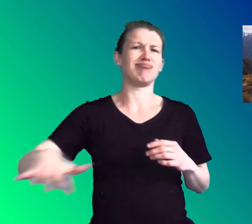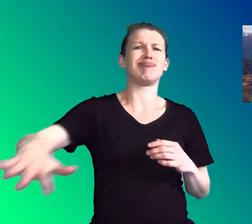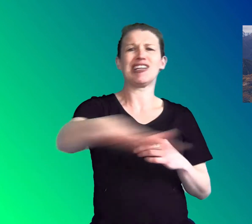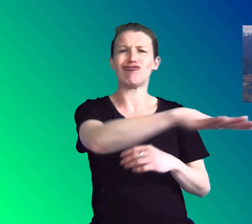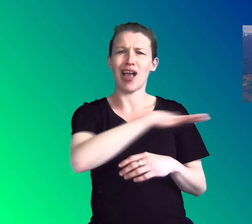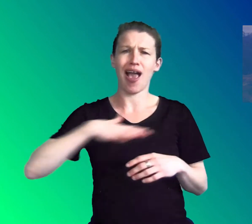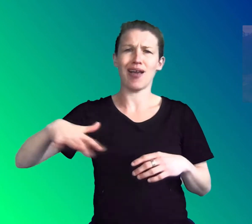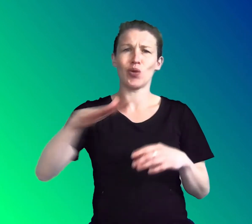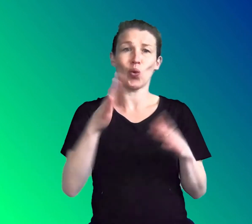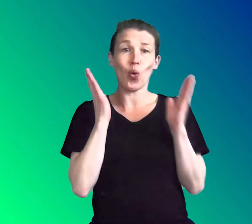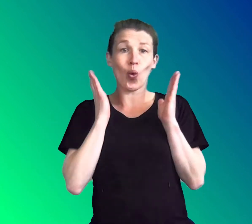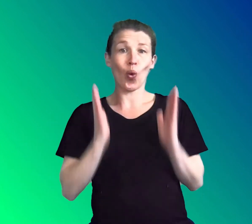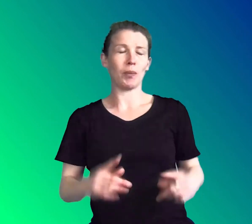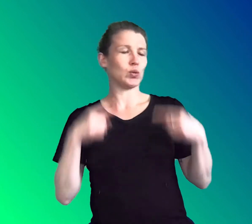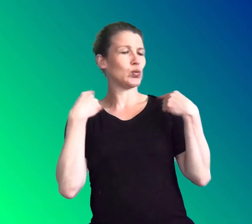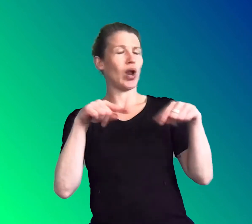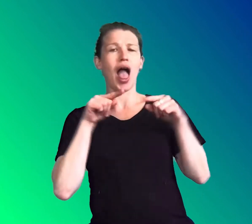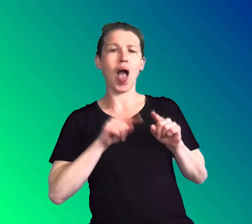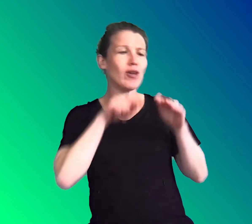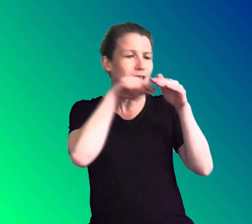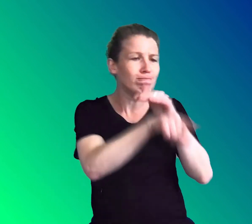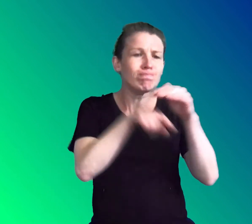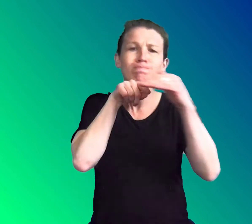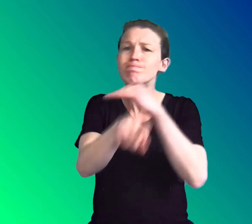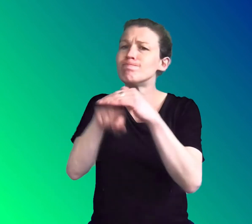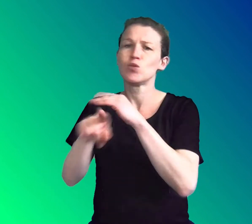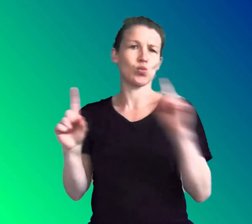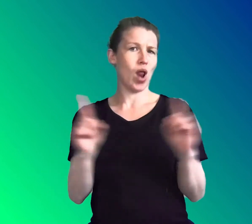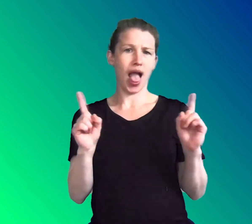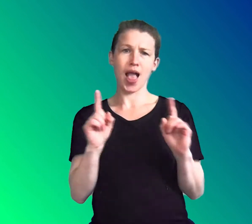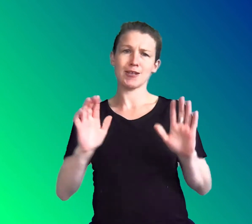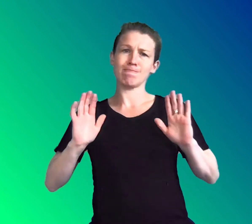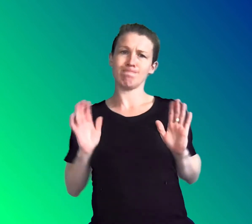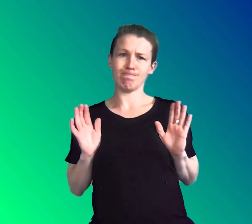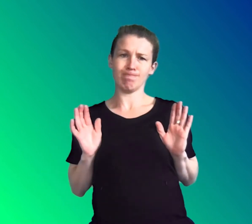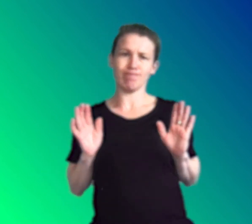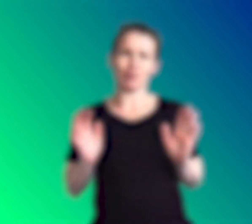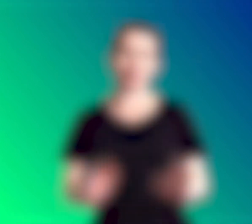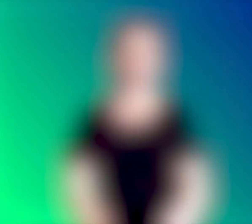These mountains are a reserve and humans are not allowed to live there.